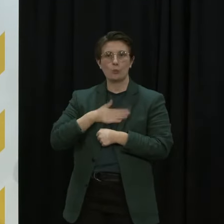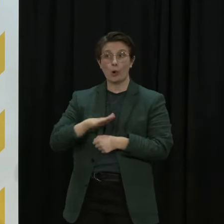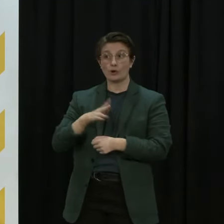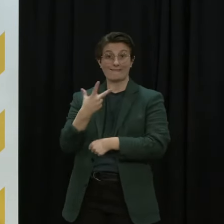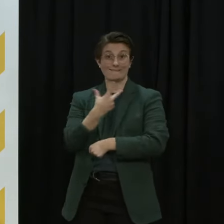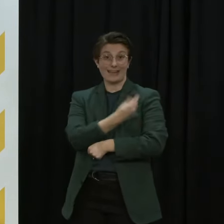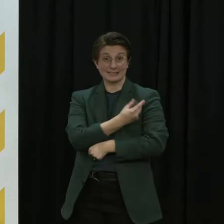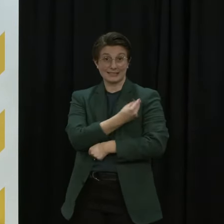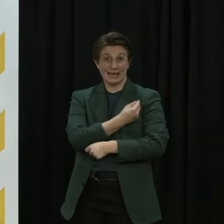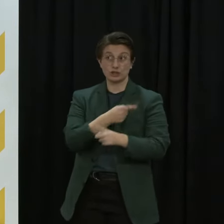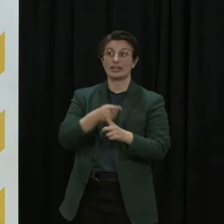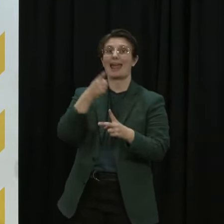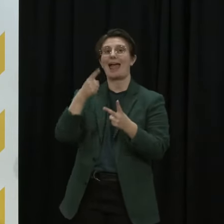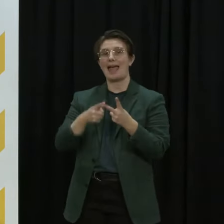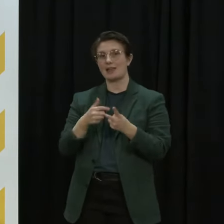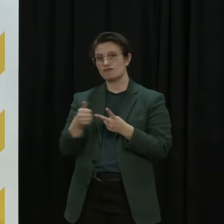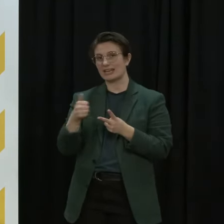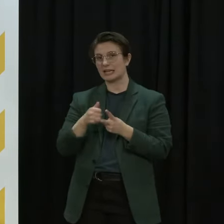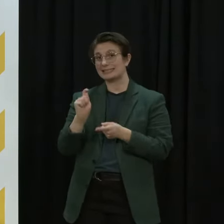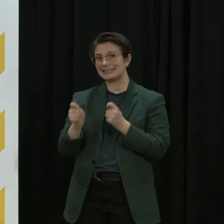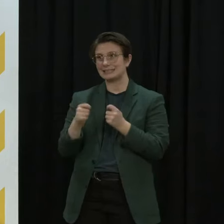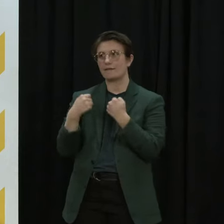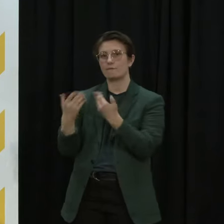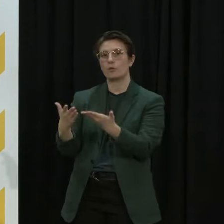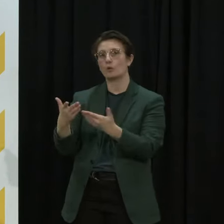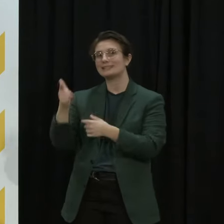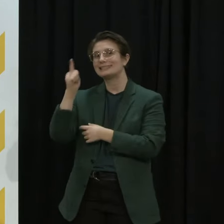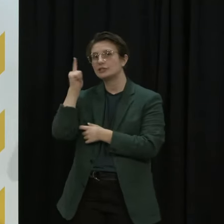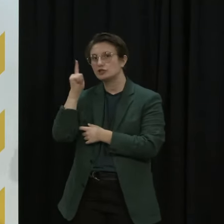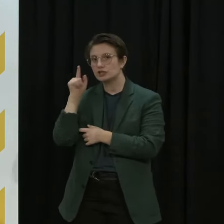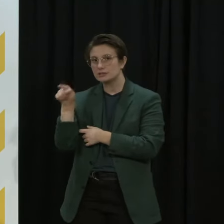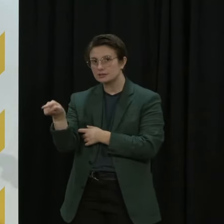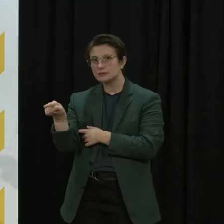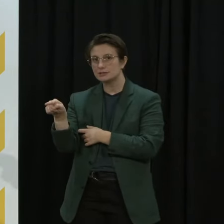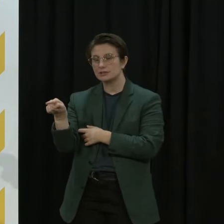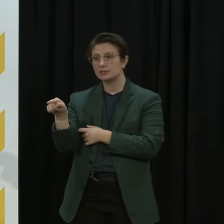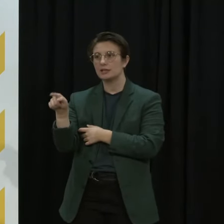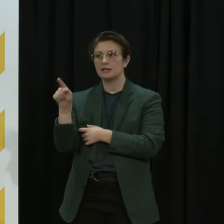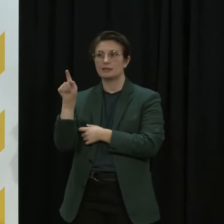There have been calls alongside mandating